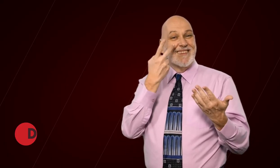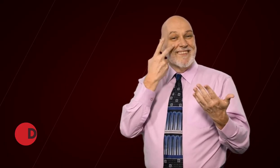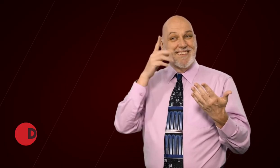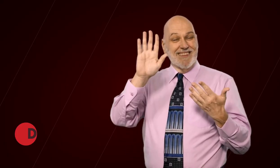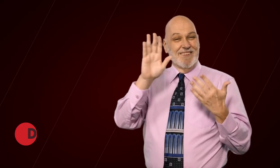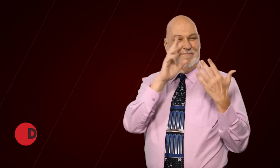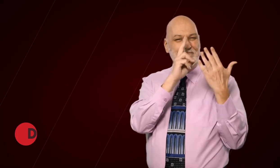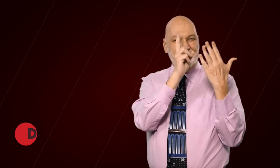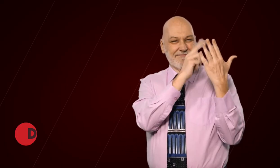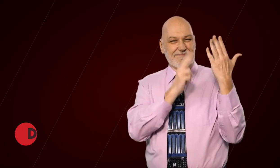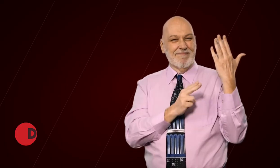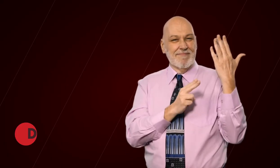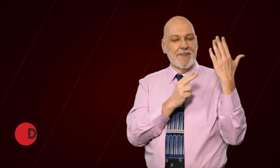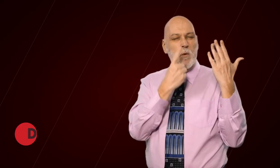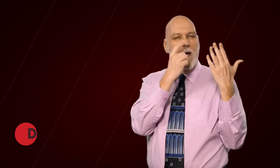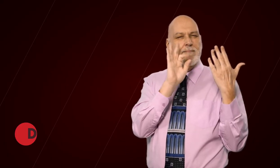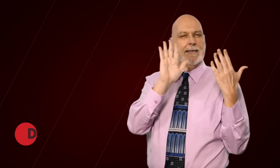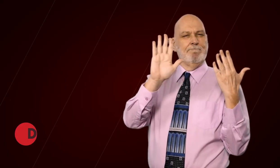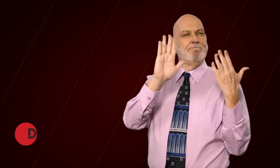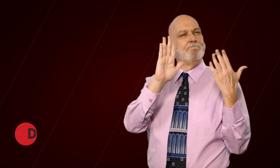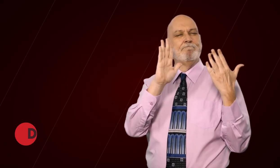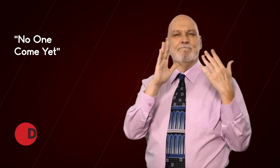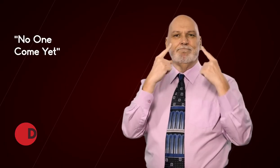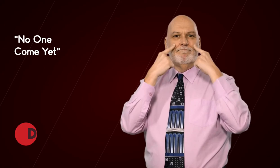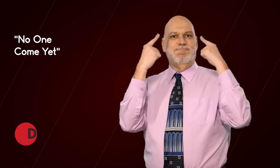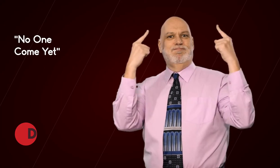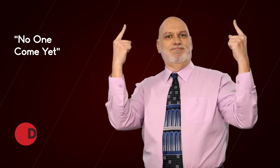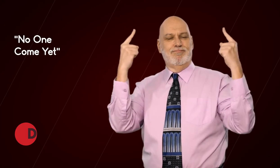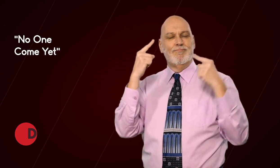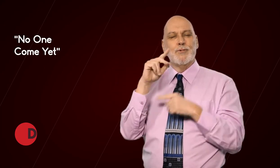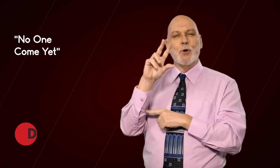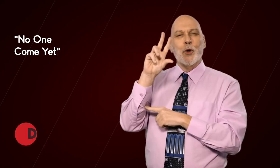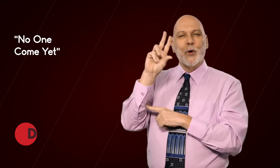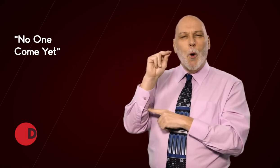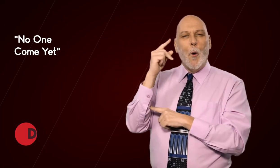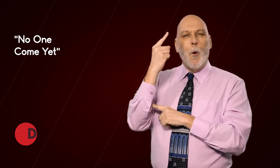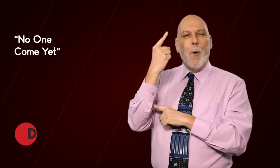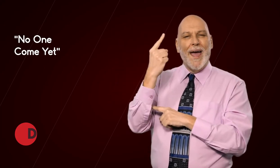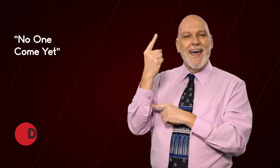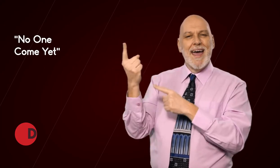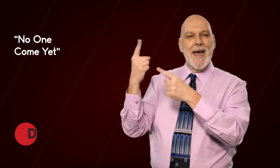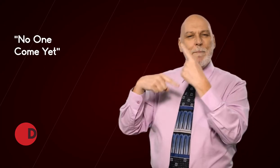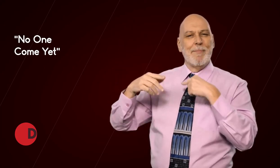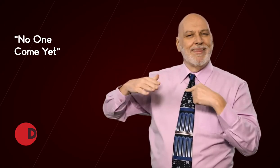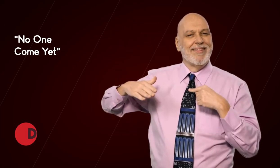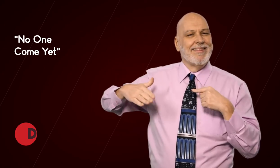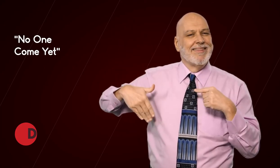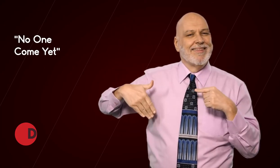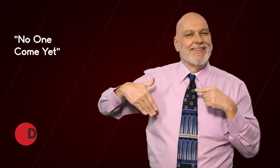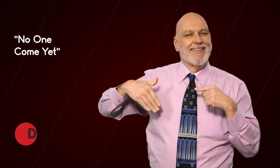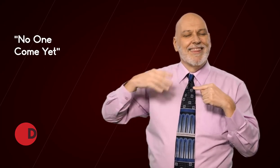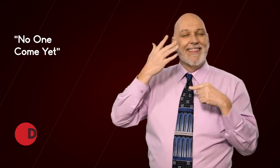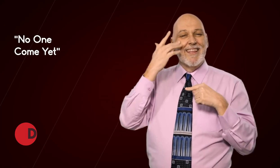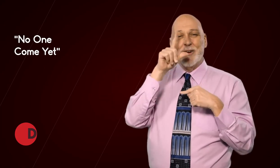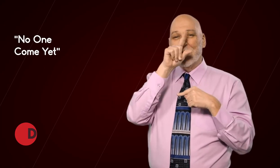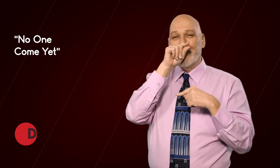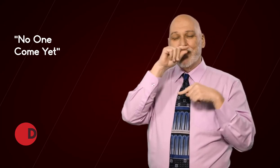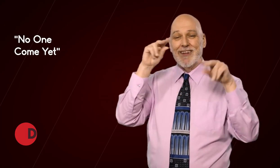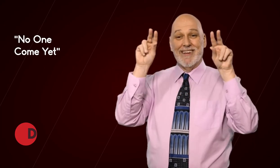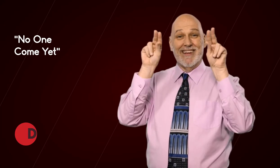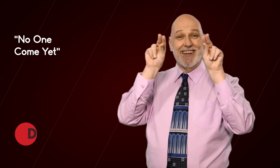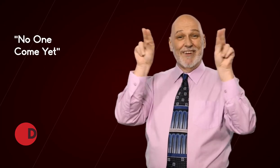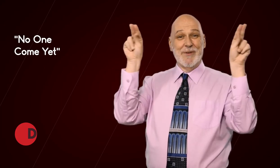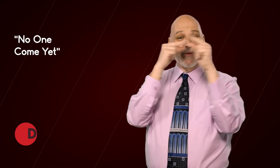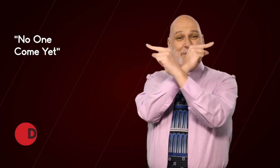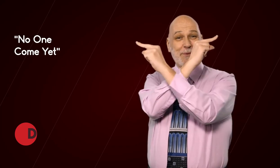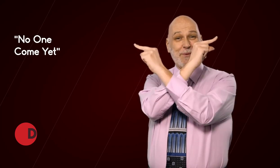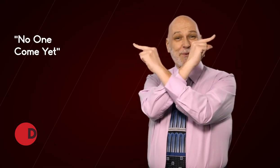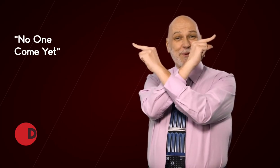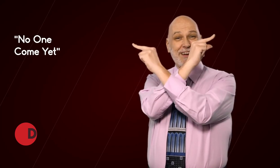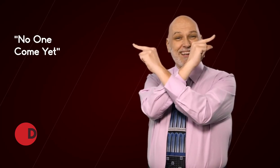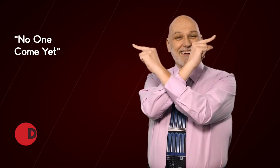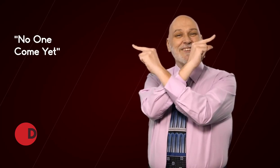[Anselmo]: This was one of Samuel's paintings titled "No One Come Yet".